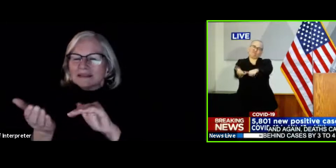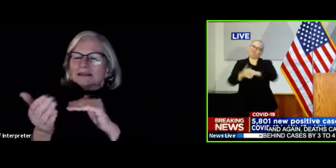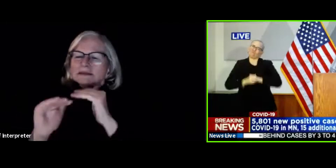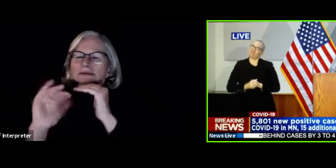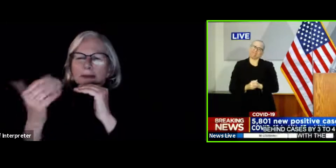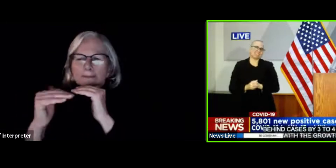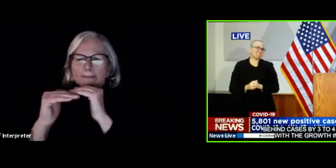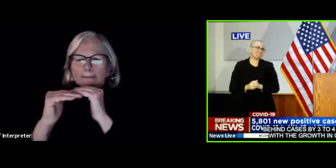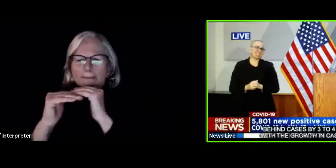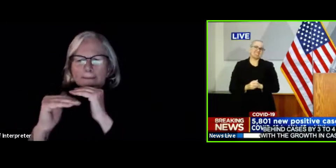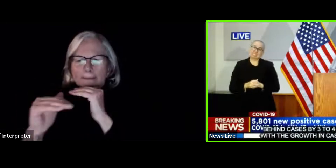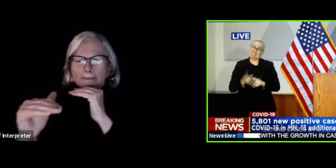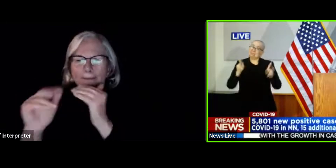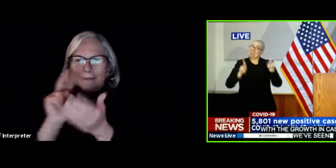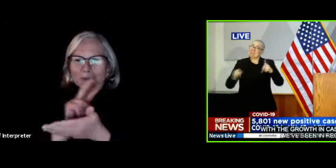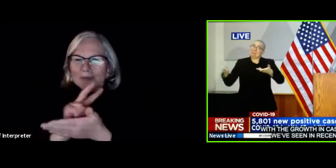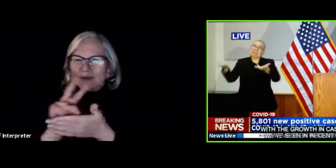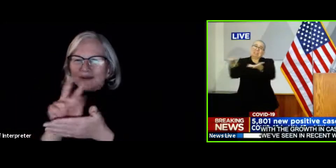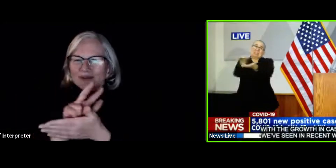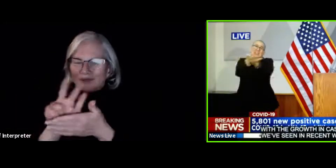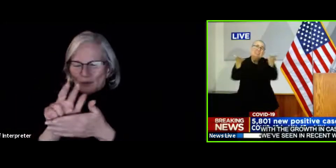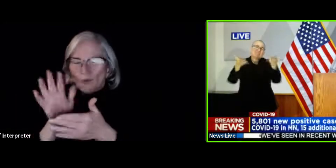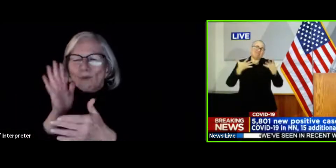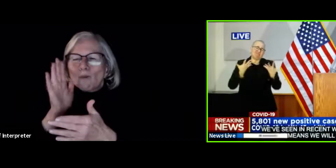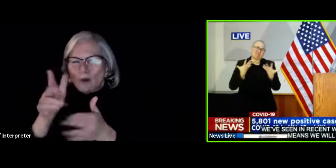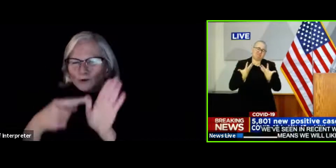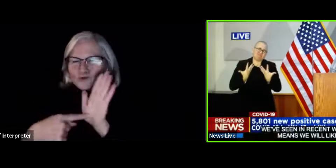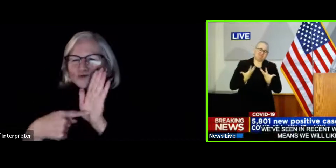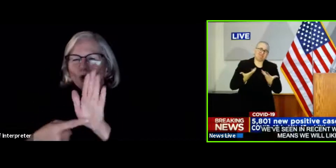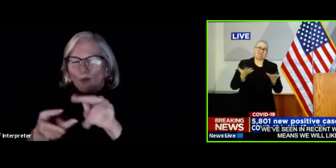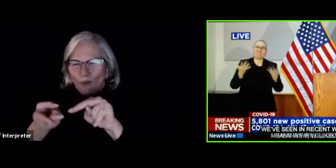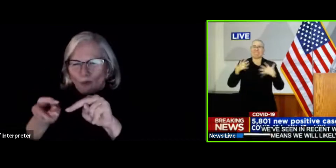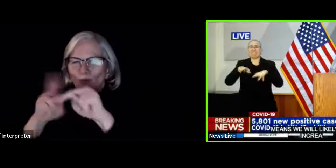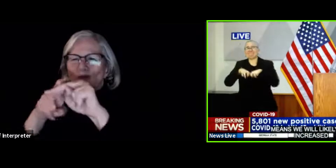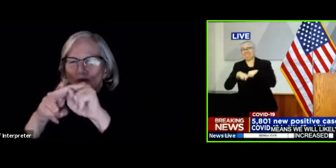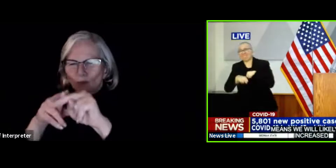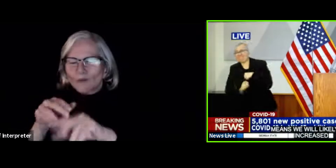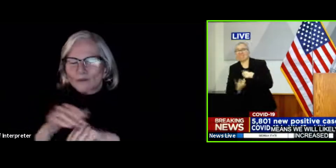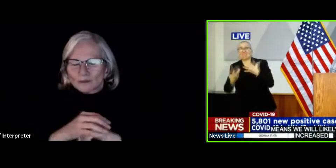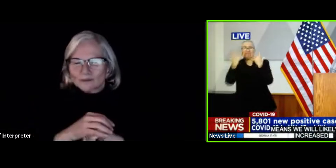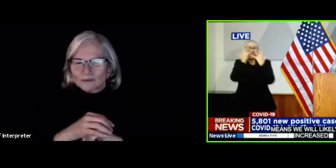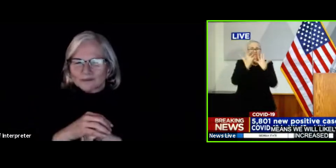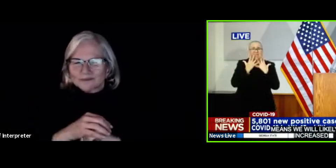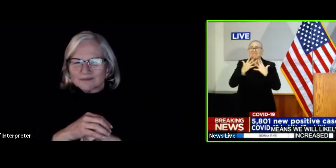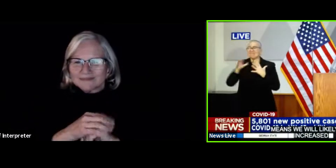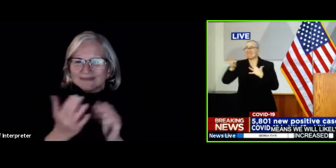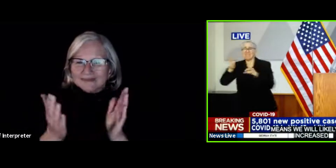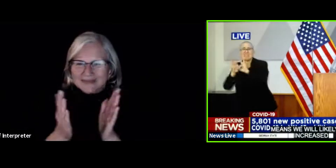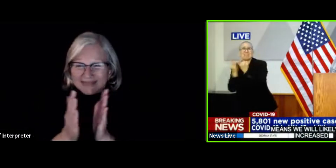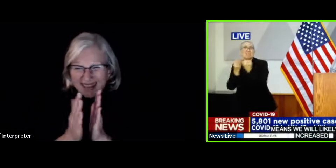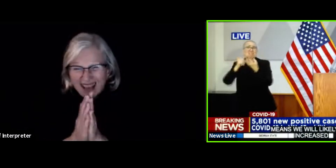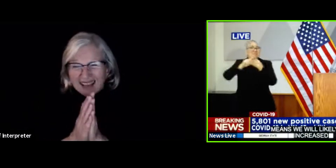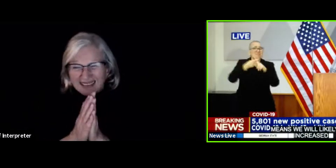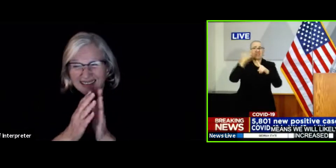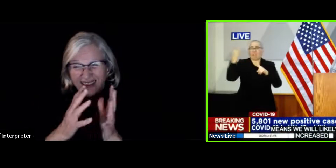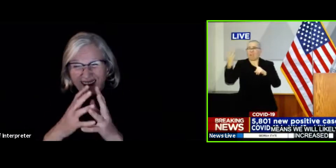WHICH IS WHY WE'RE ASKING SO MUCH OF OUR FELLOW MINNESOTANS RIGHTS NOW. IT'S SO CRITICAL TO AVOIDS LOSING AS MANY